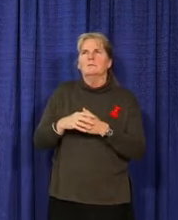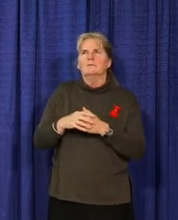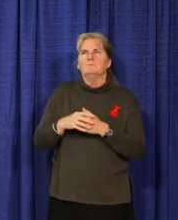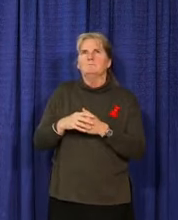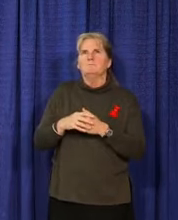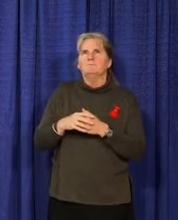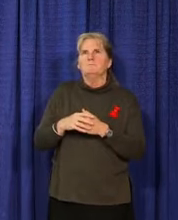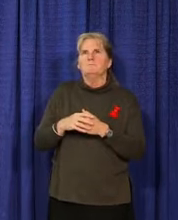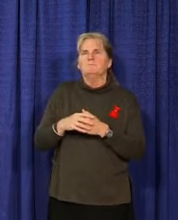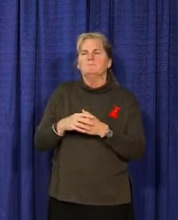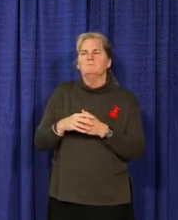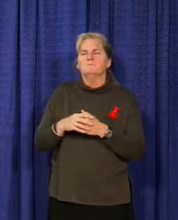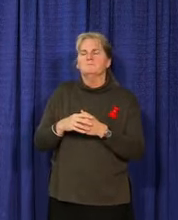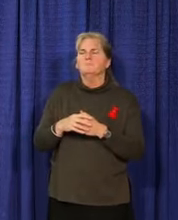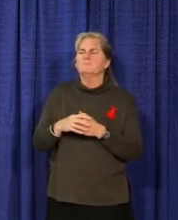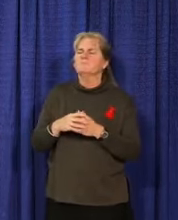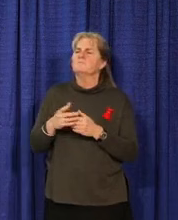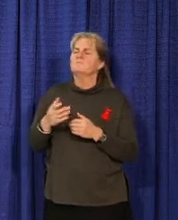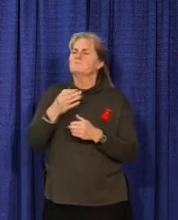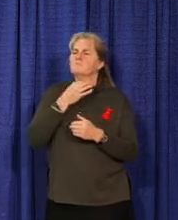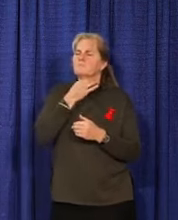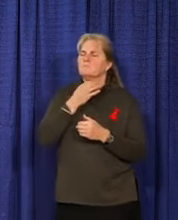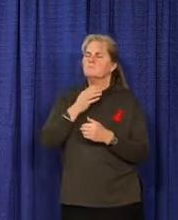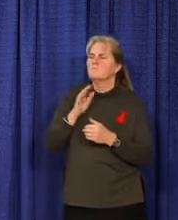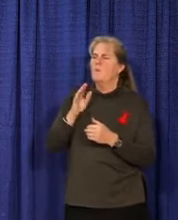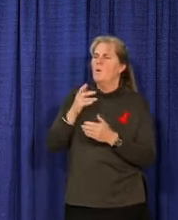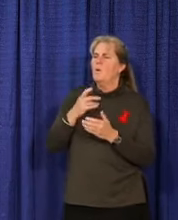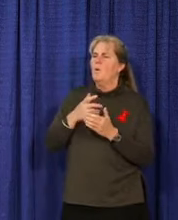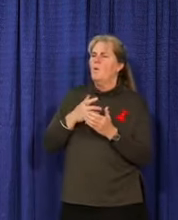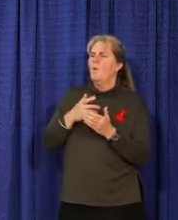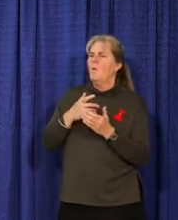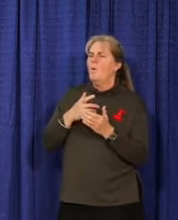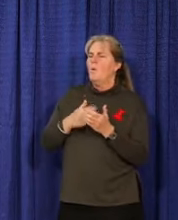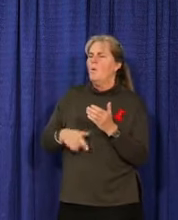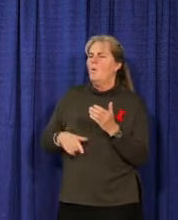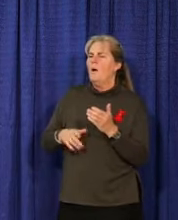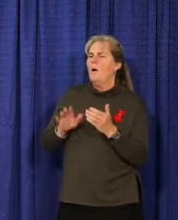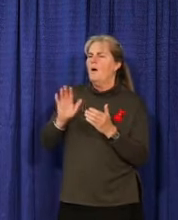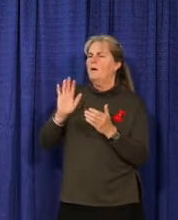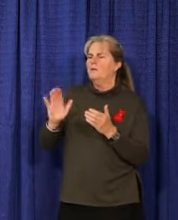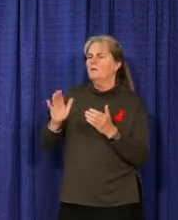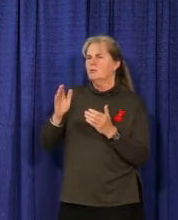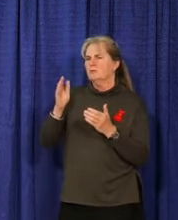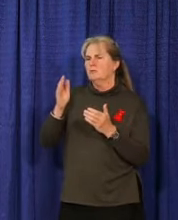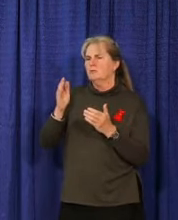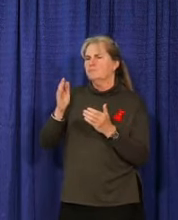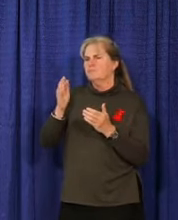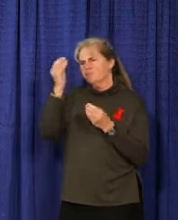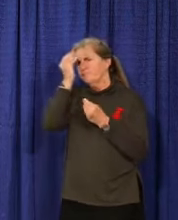been various situations but what is your general response to parents who are concerned about how things are going to go this